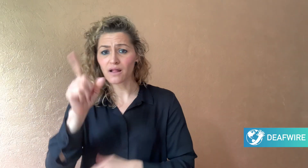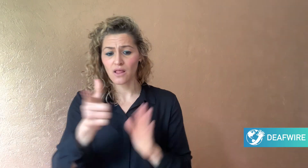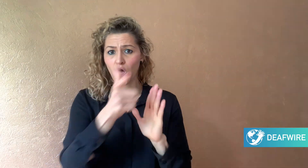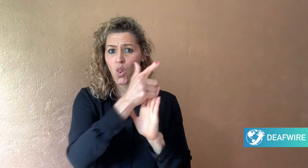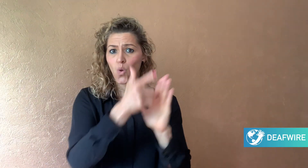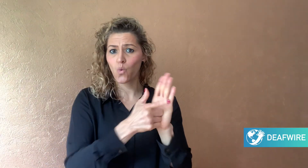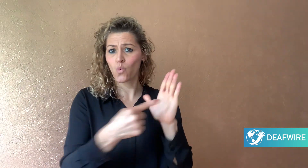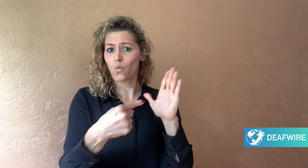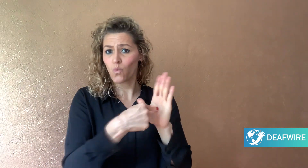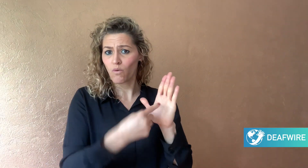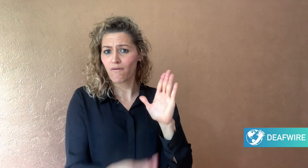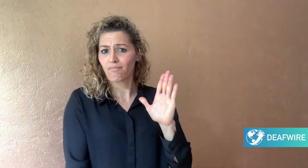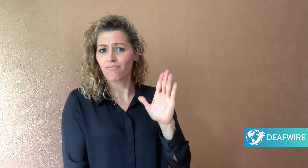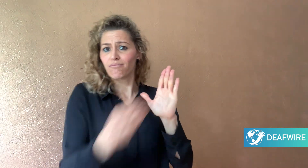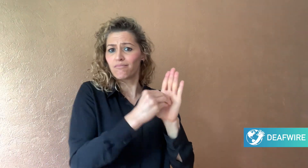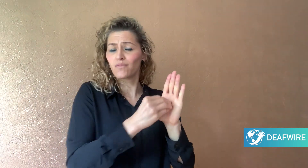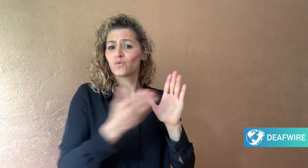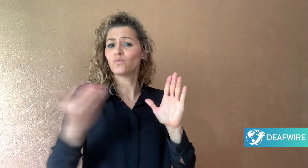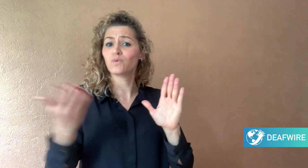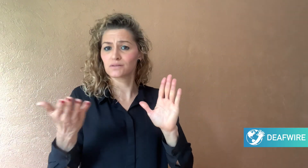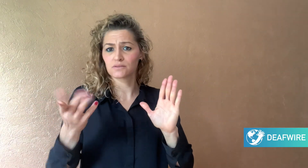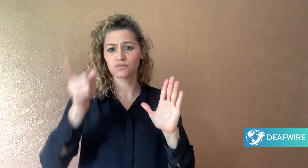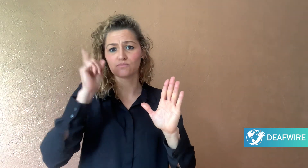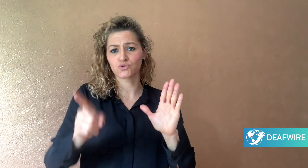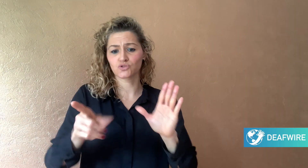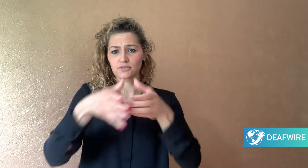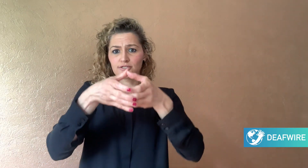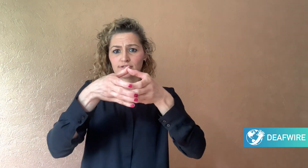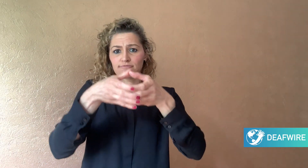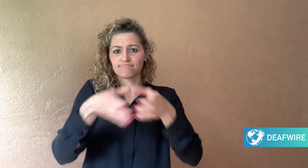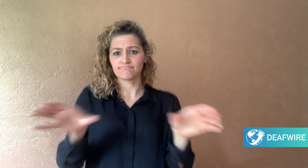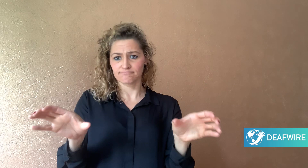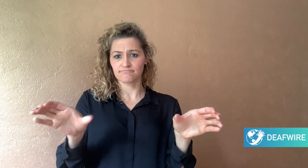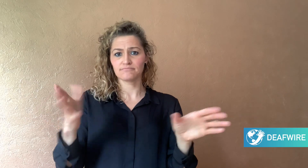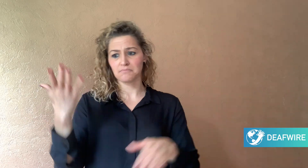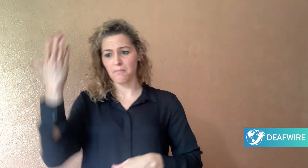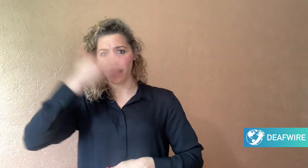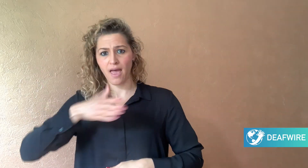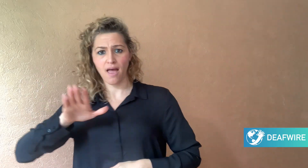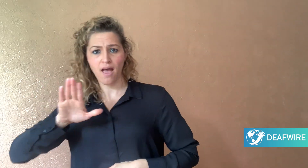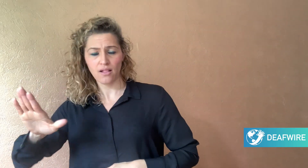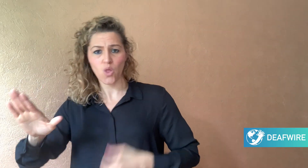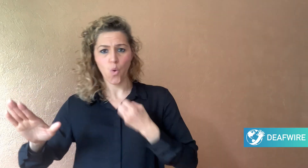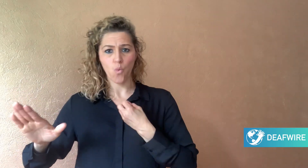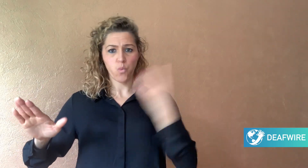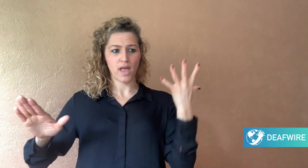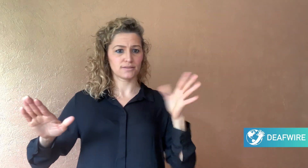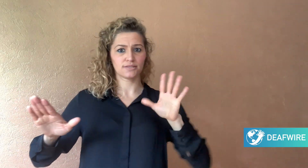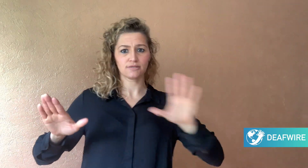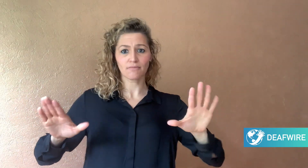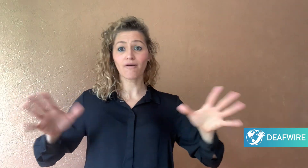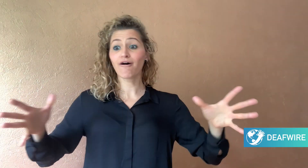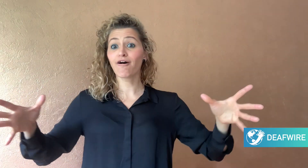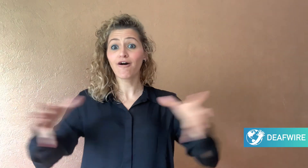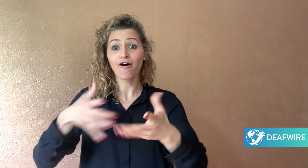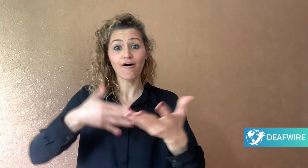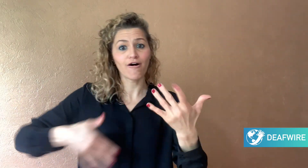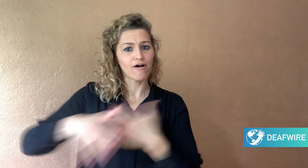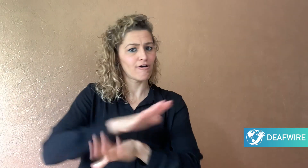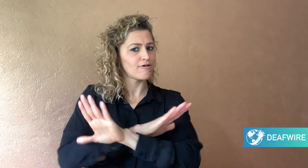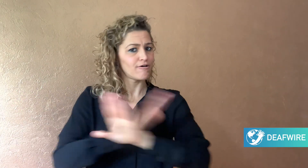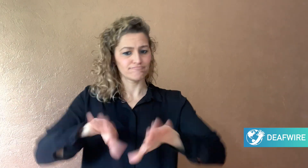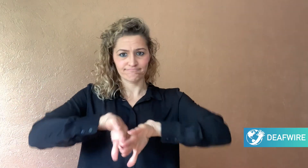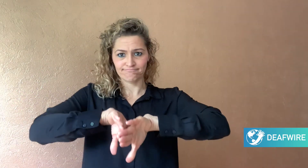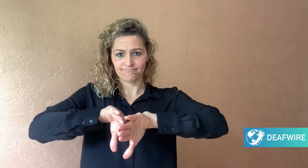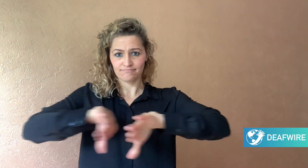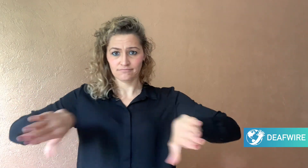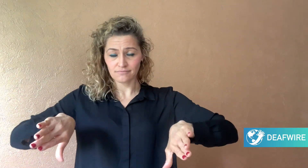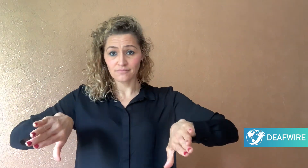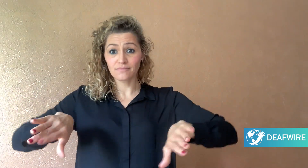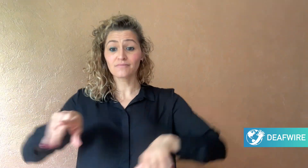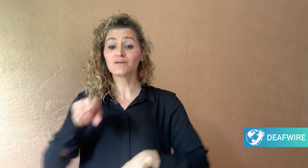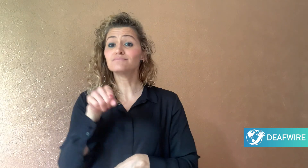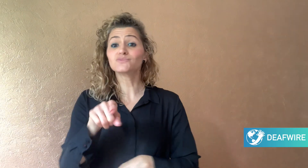segregating black and white people. This included schools,